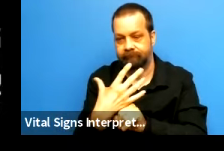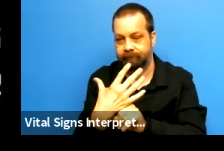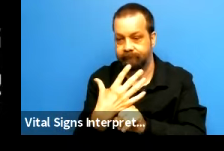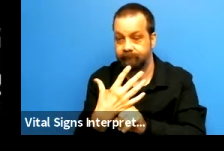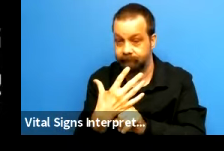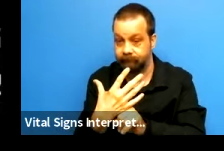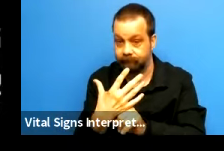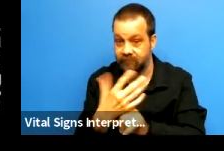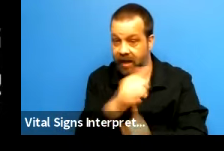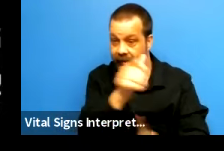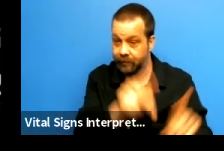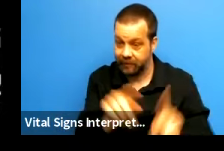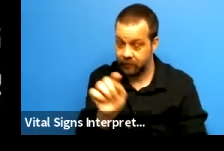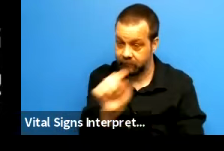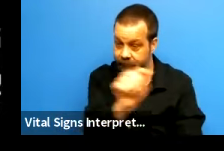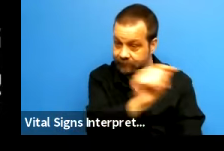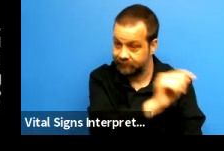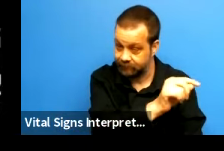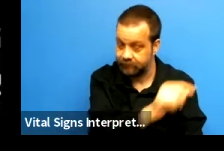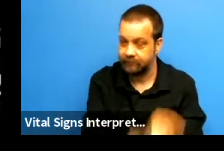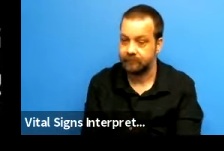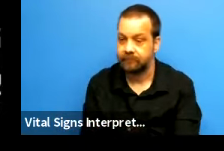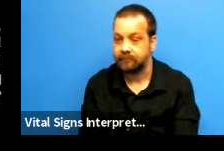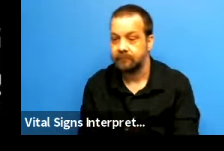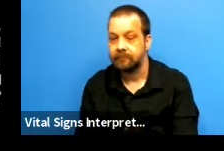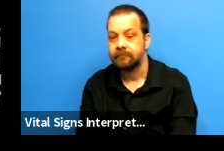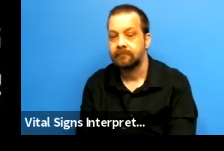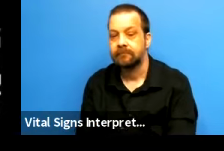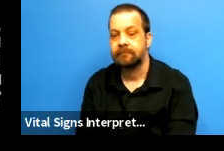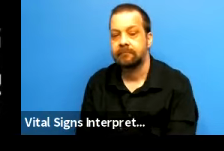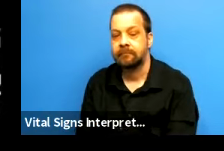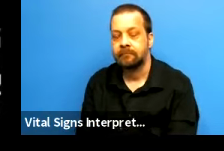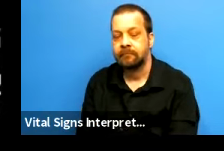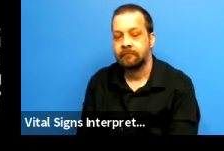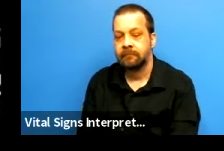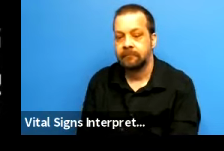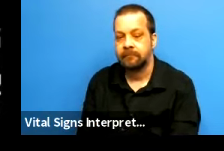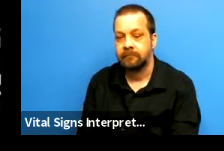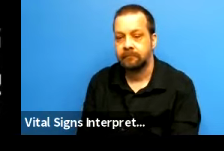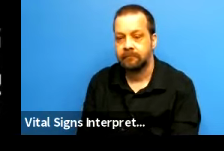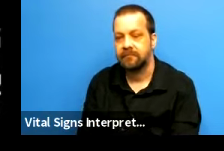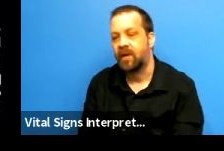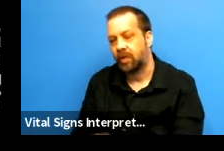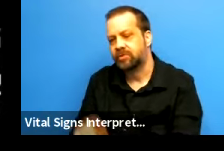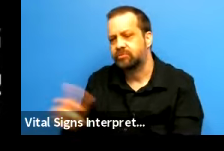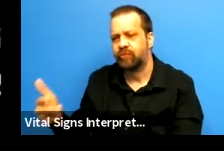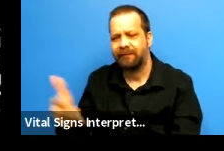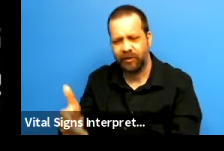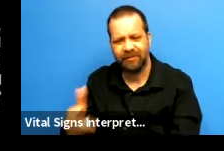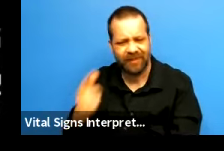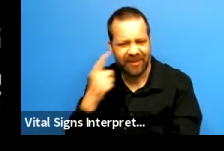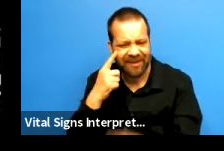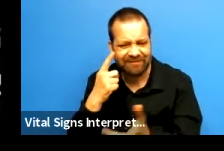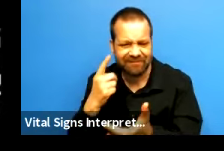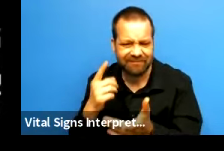who may have the virus. We also have the drive-thru services